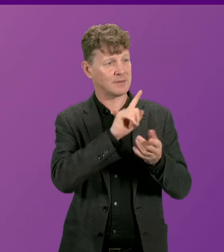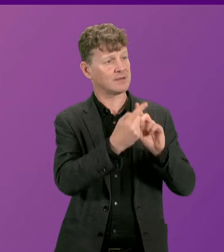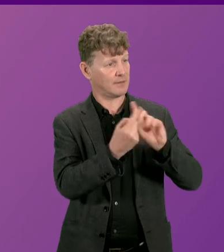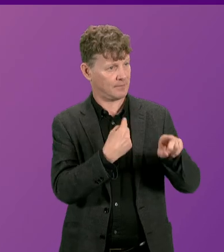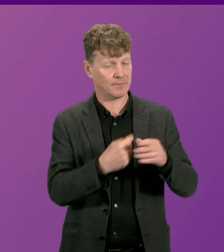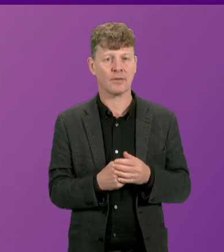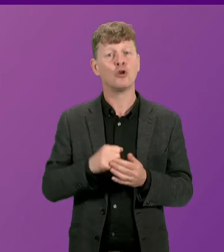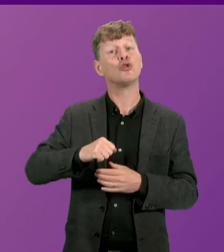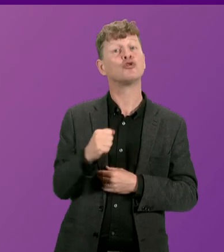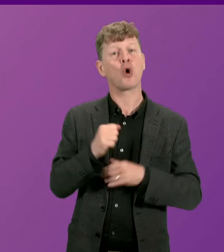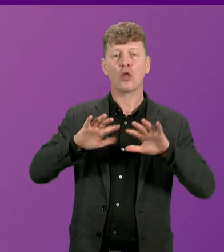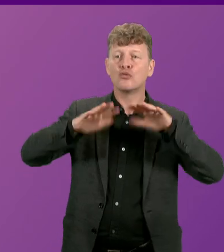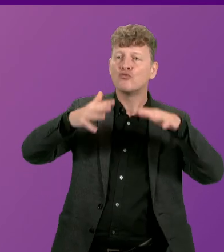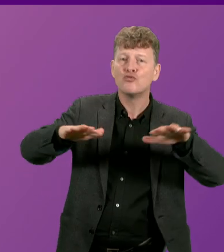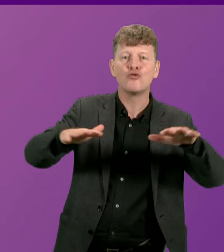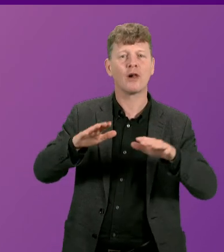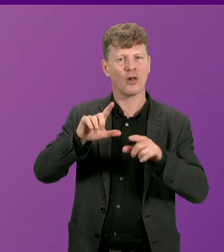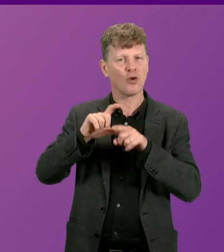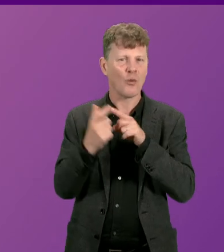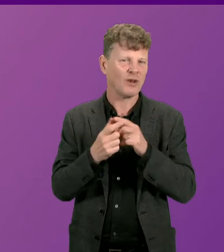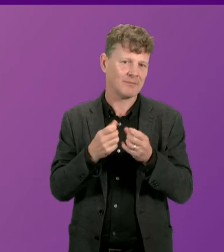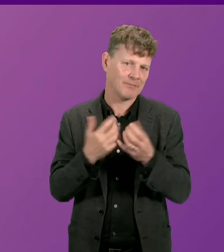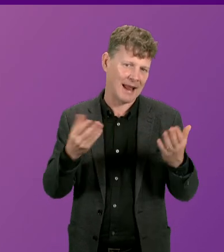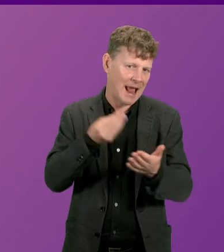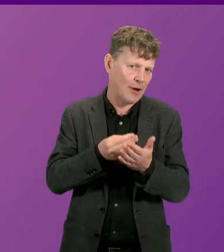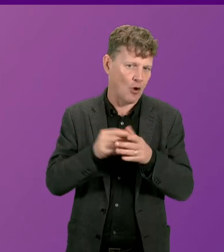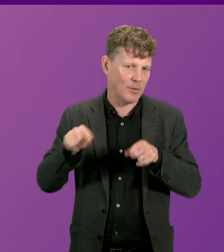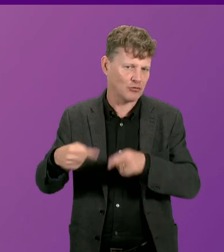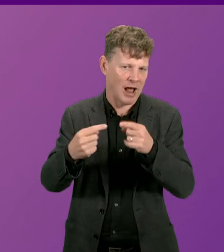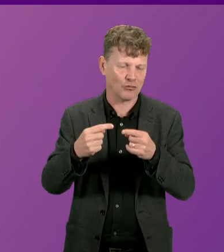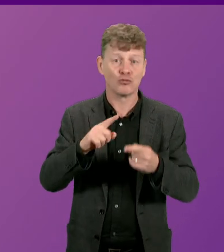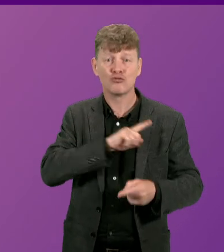Scotland’s rural communities often face economic challenges for a range of reasons, and that has